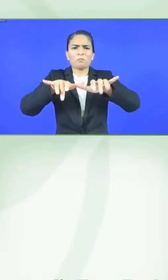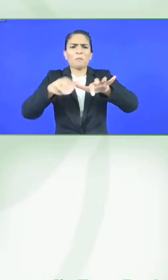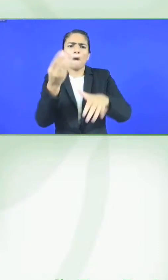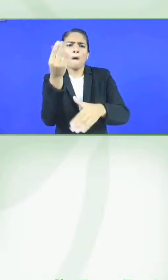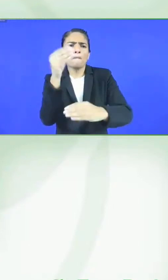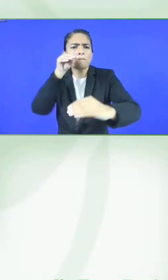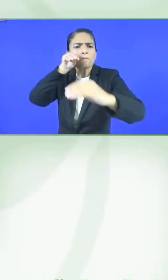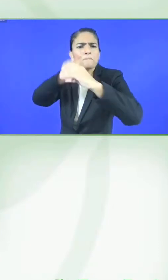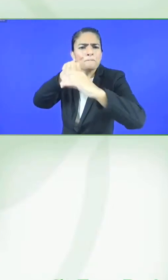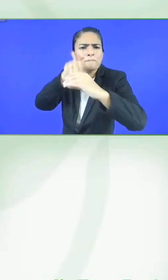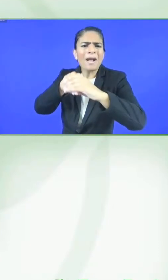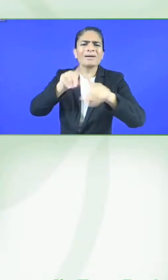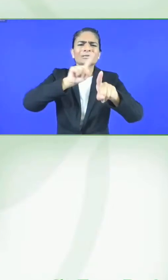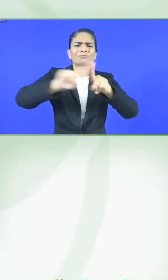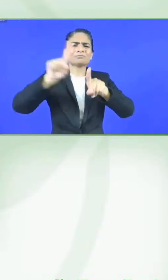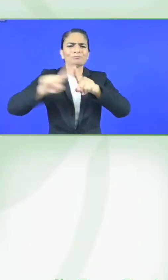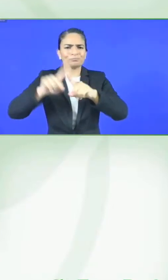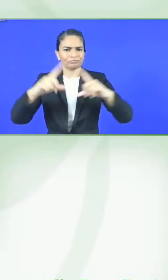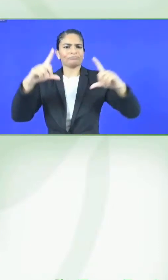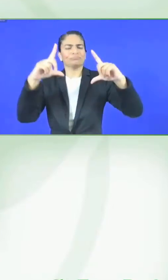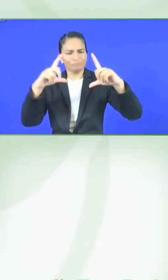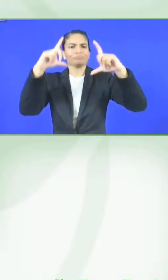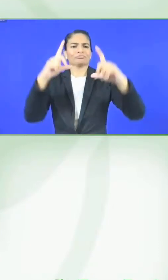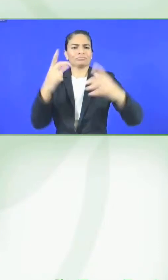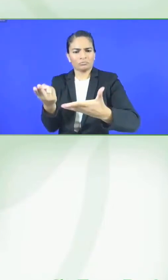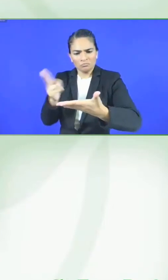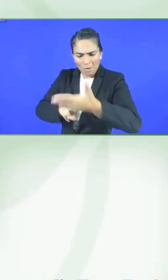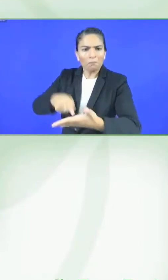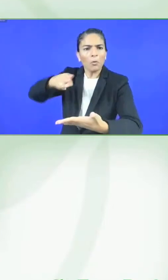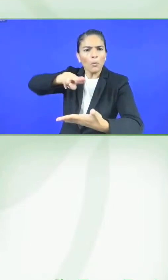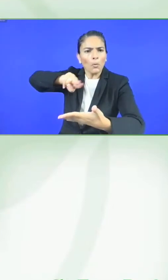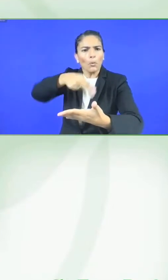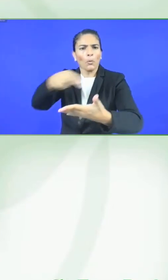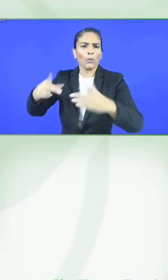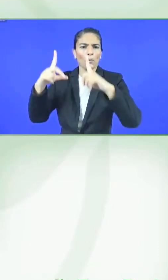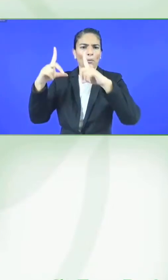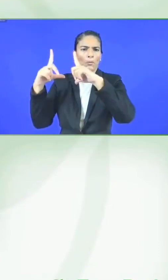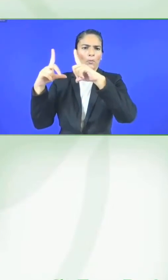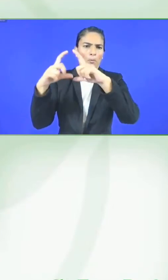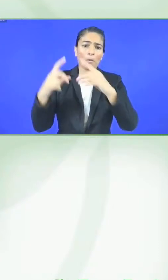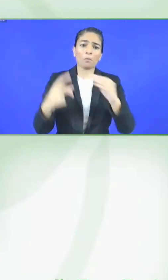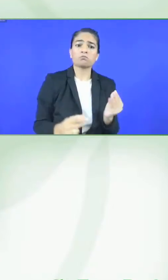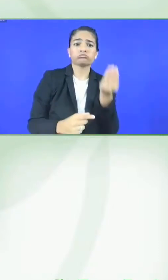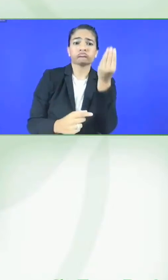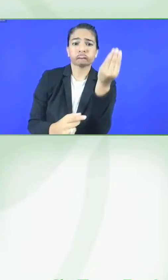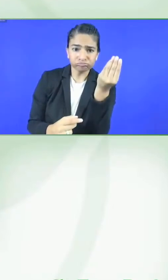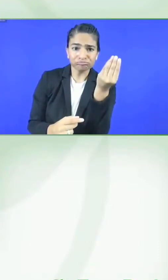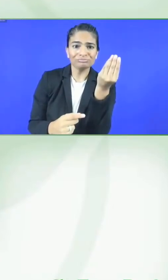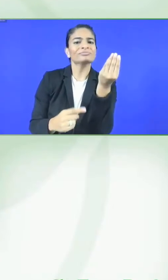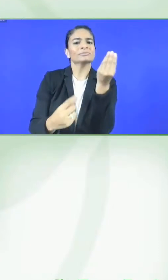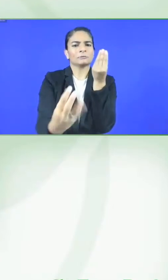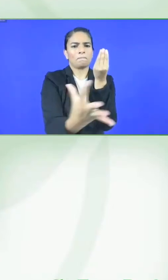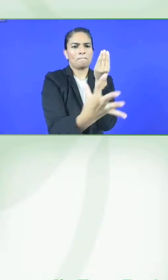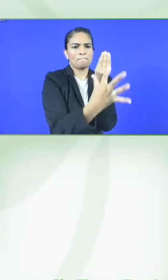sign it and verify I have signed it correctly with a digital signature and send it off to